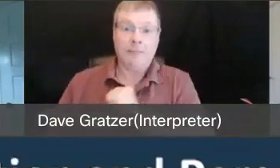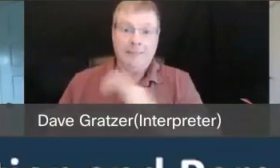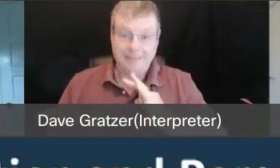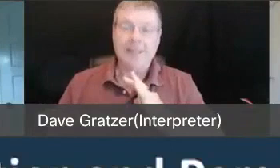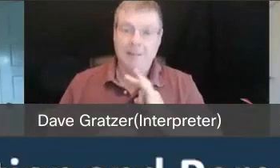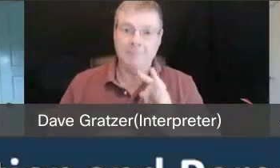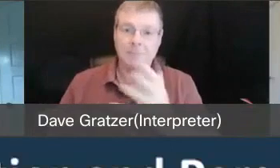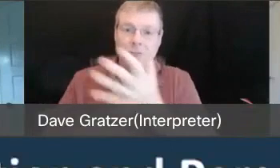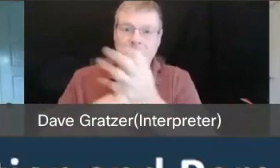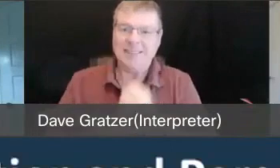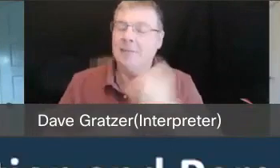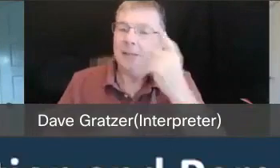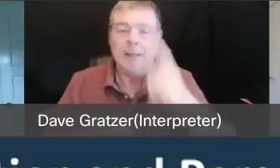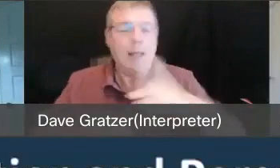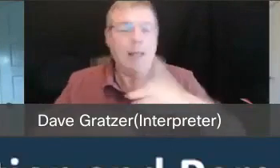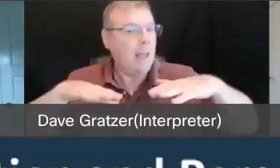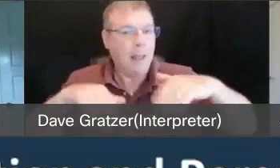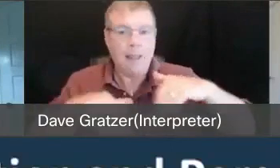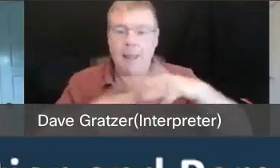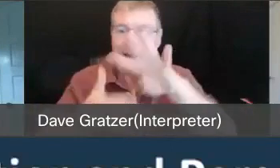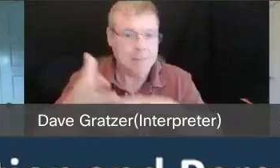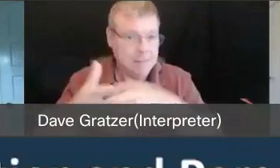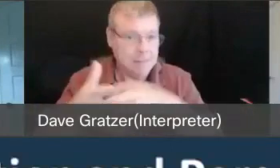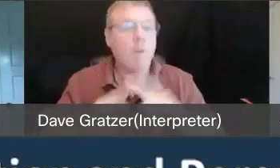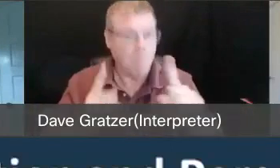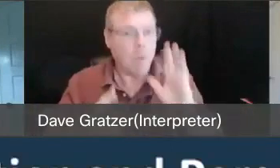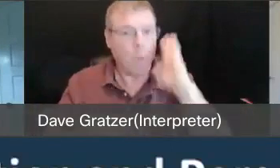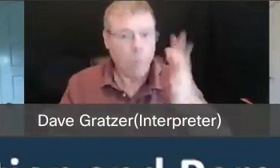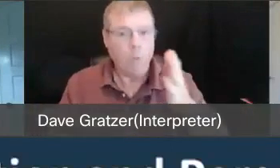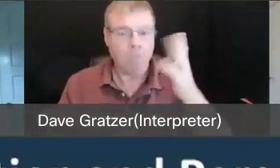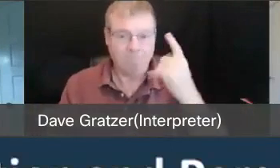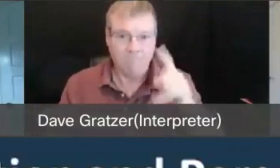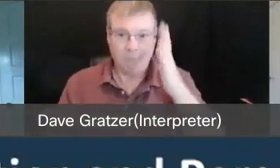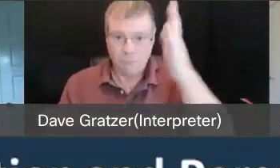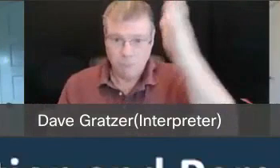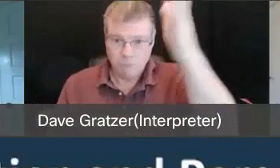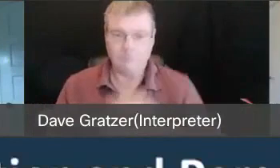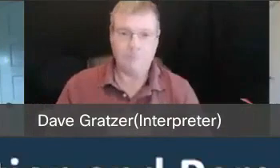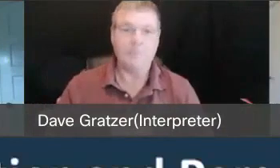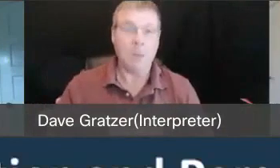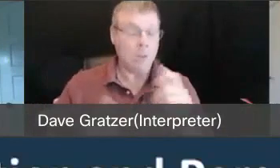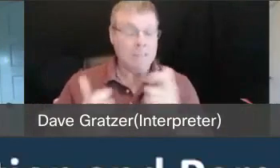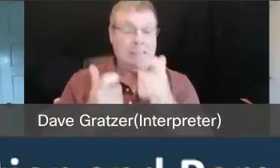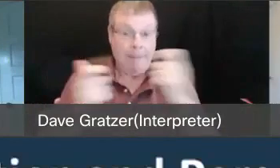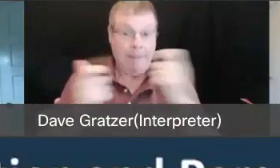It is not scheduled yet, but I know it is on the agenda. So it is a very big topic for us currently.